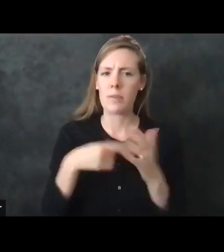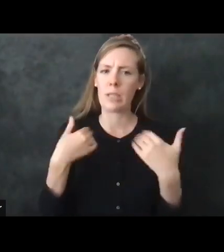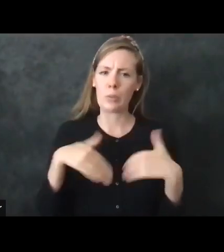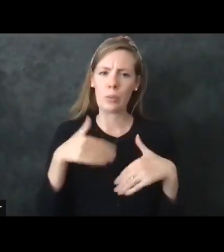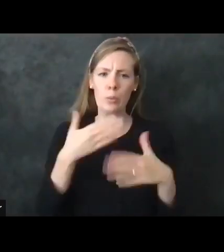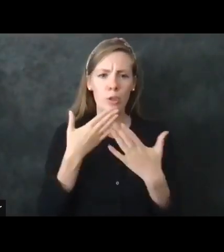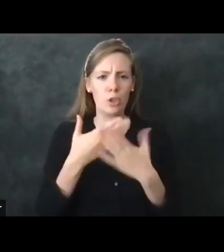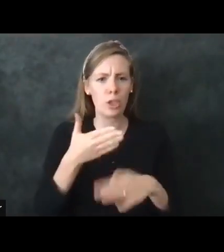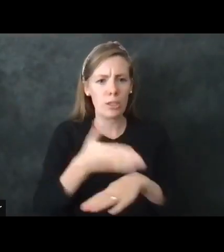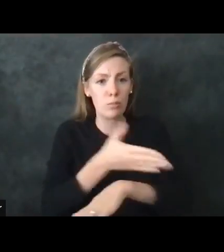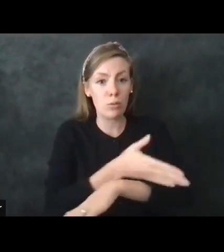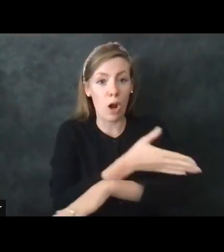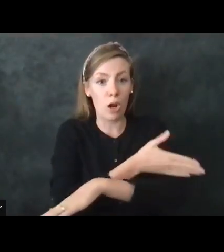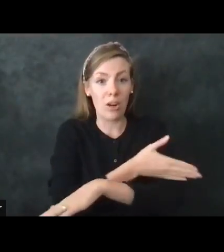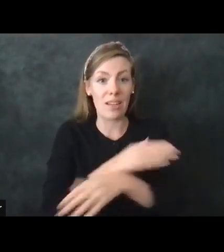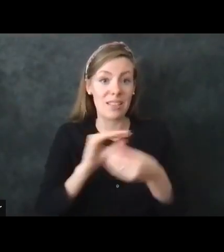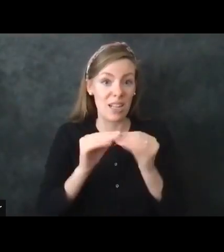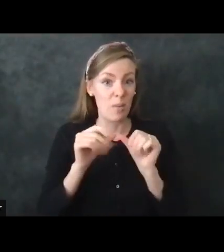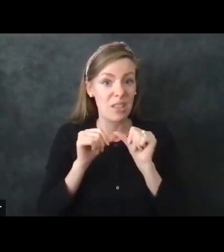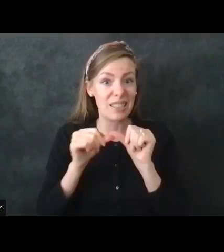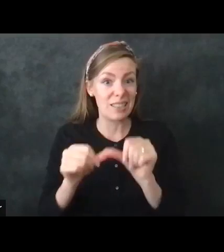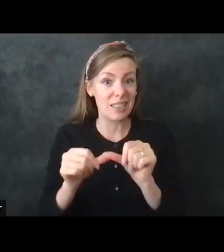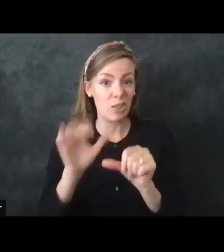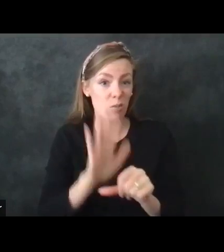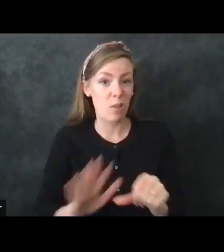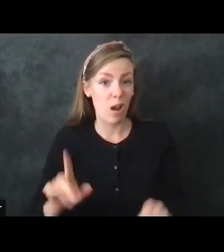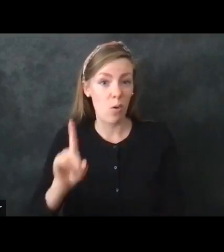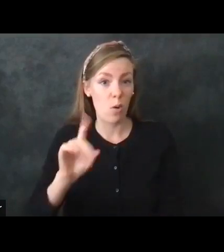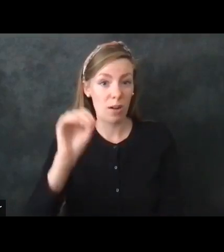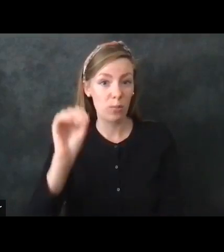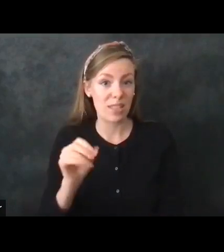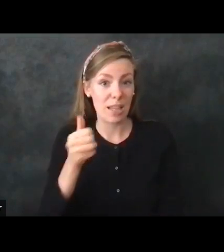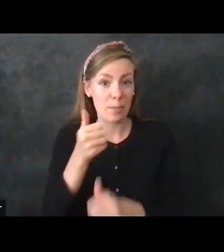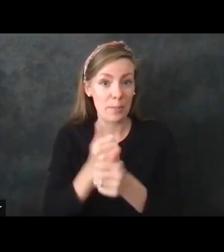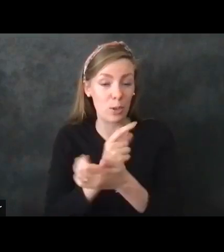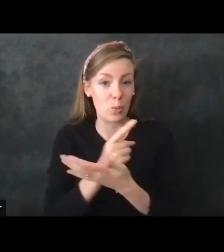number continues to grow at a rate of about per week. This is encouraging.